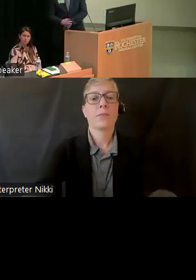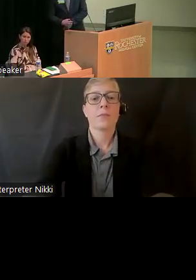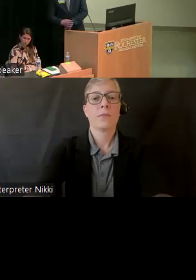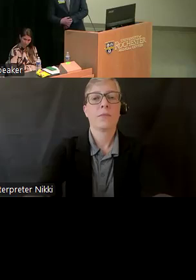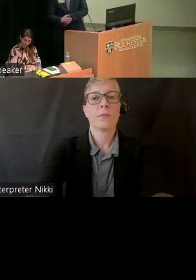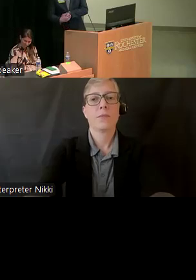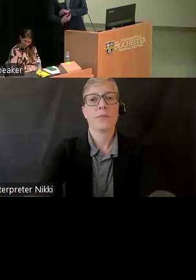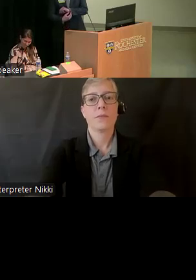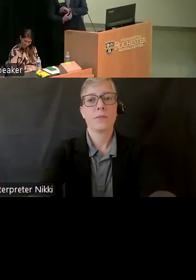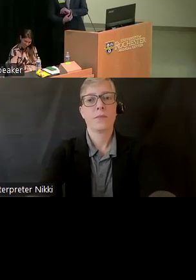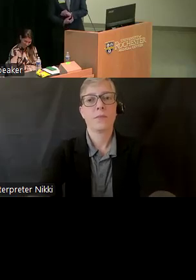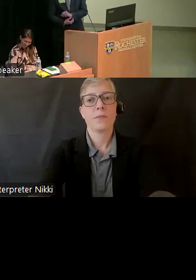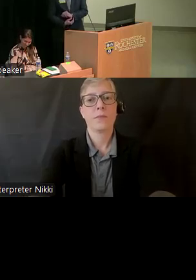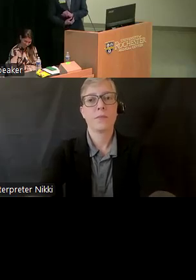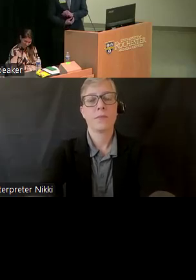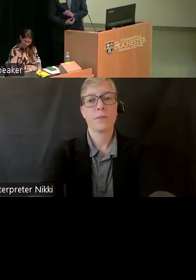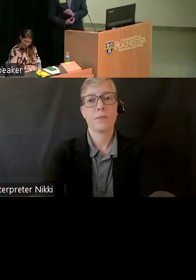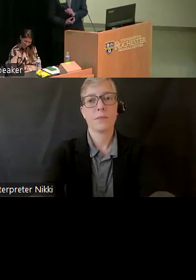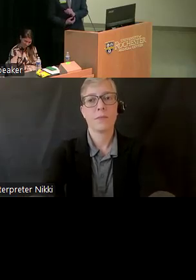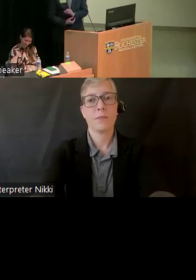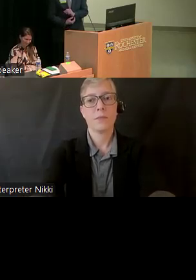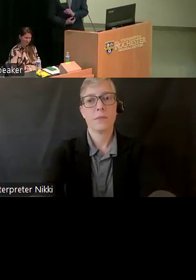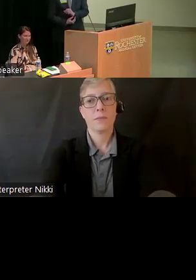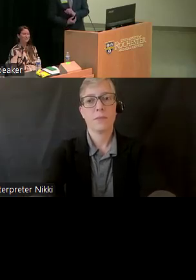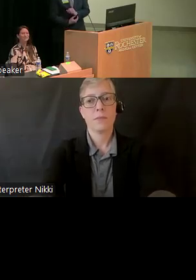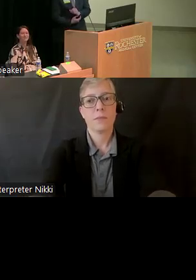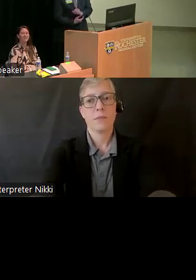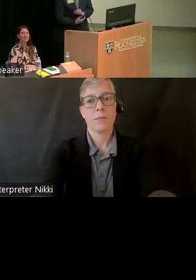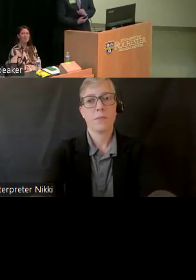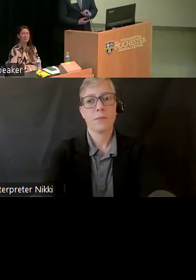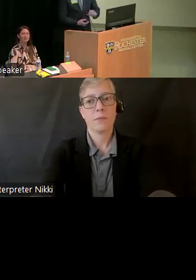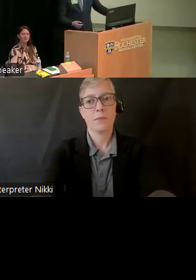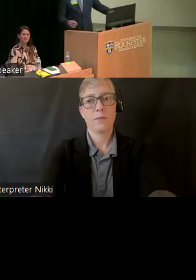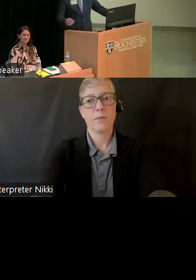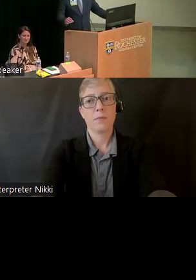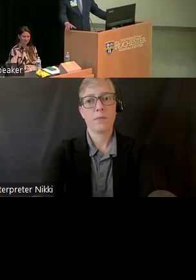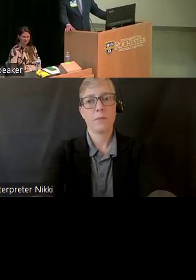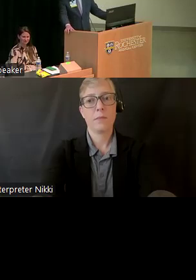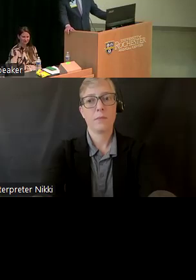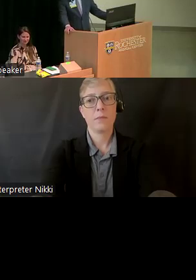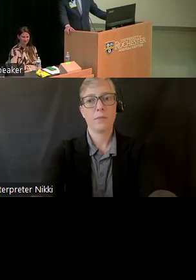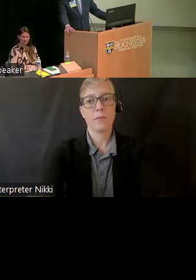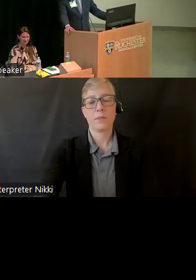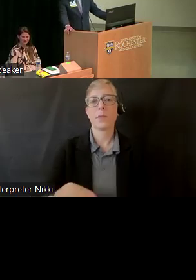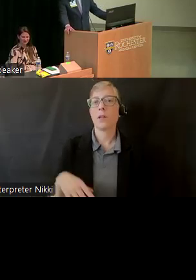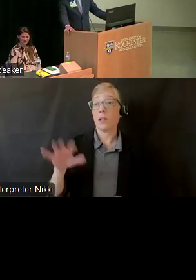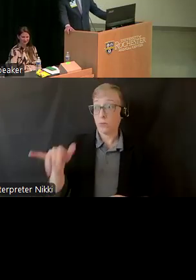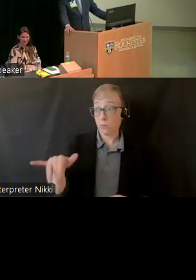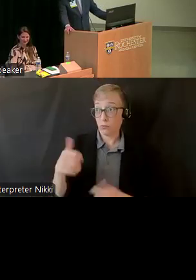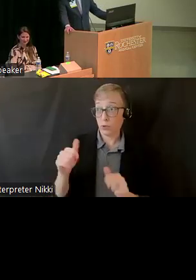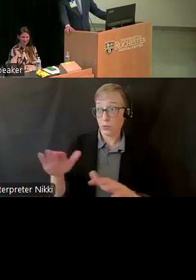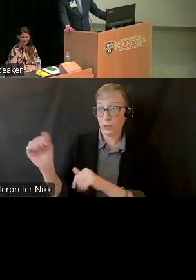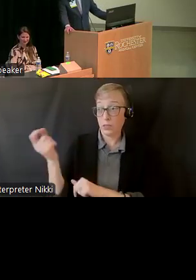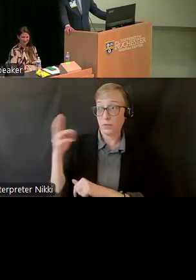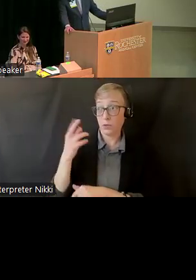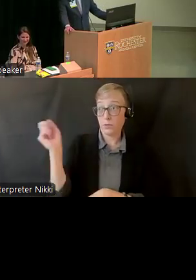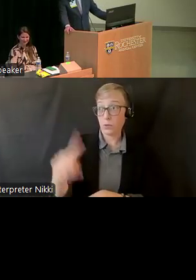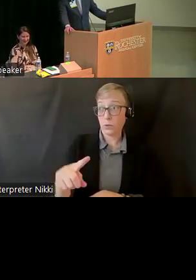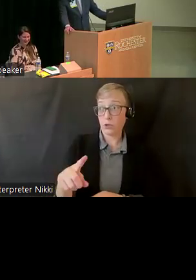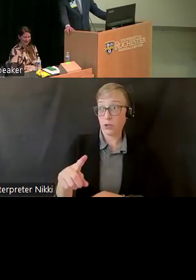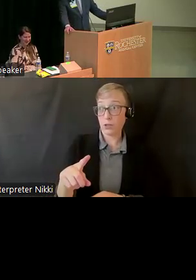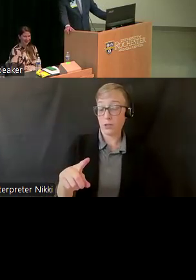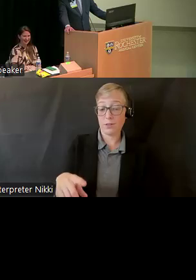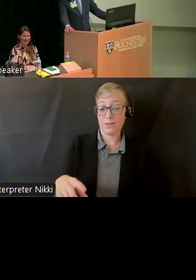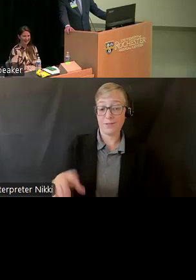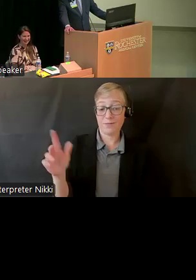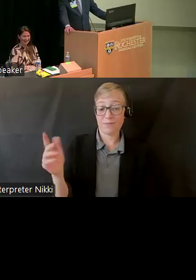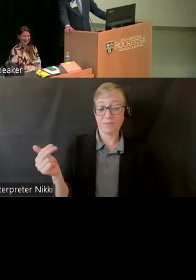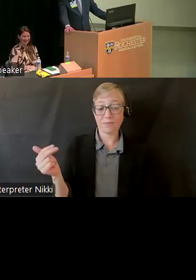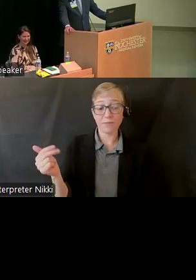leave that is not a well-being focused uh confrontation okay um let me start with